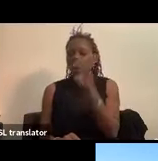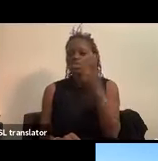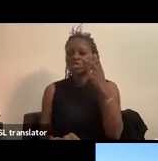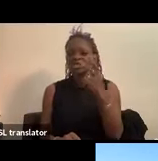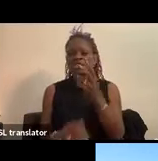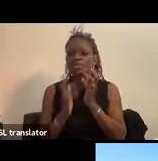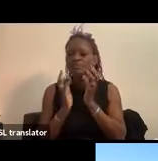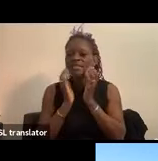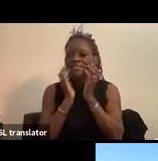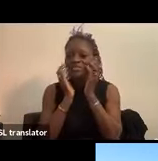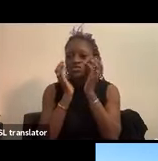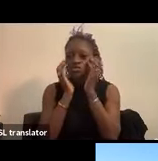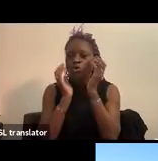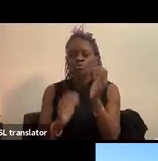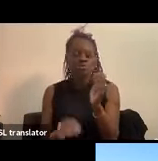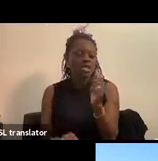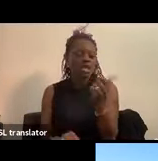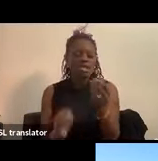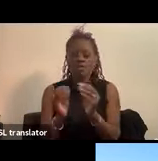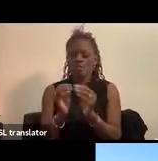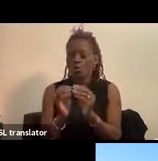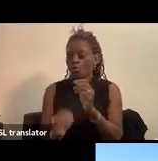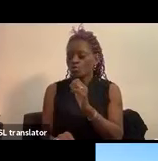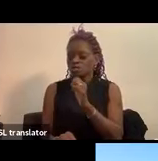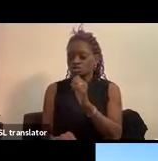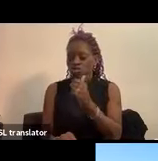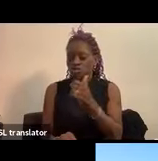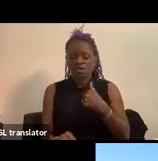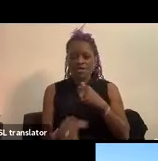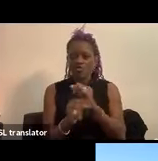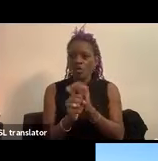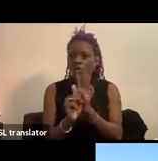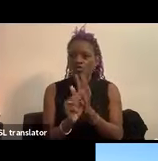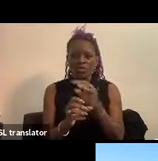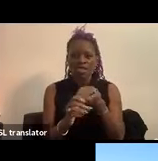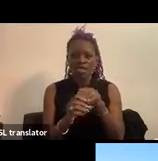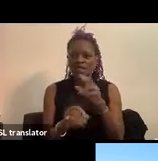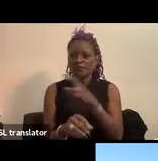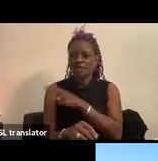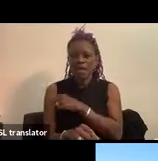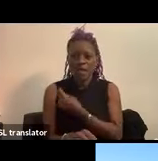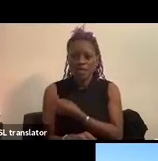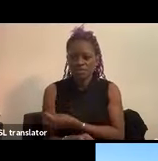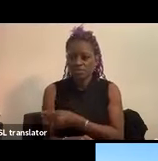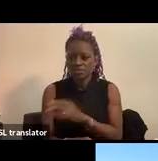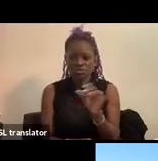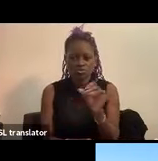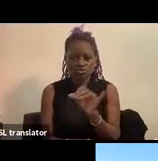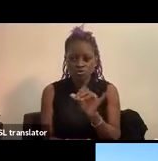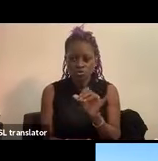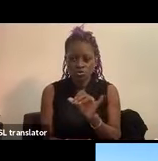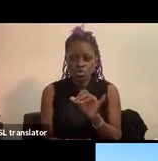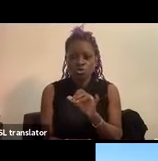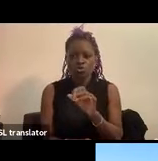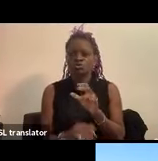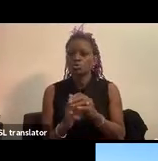vaccination that we shouldn't see it in the hospital anymore either. So just getting the momentum around the vaccine would really be imperative.